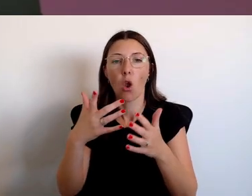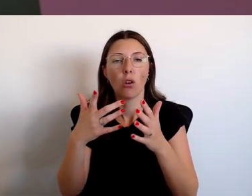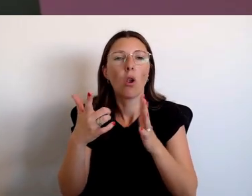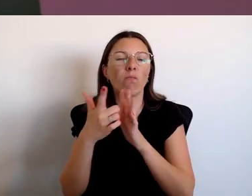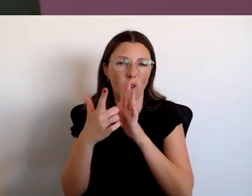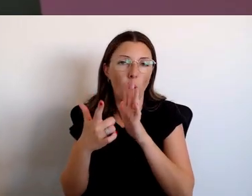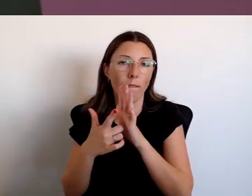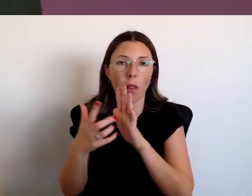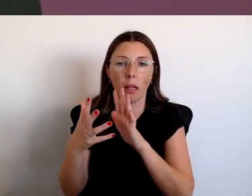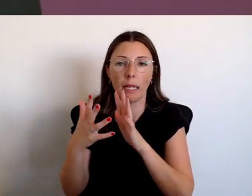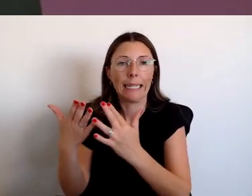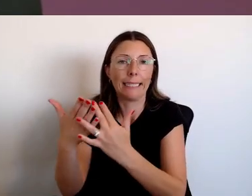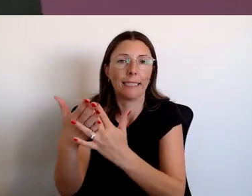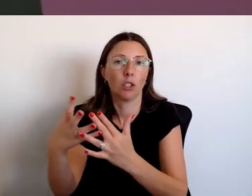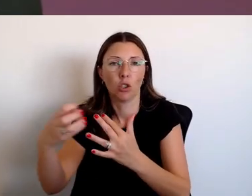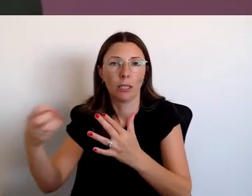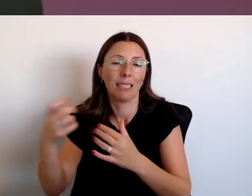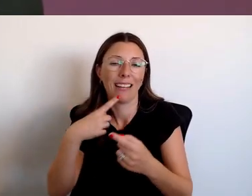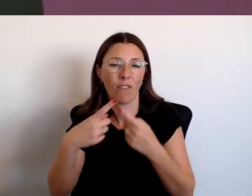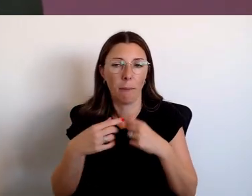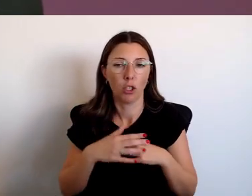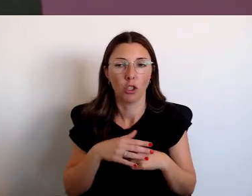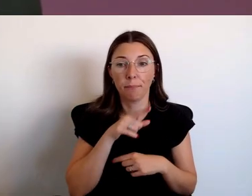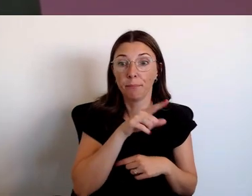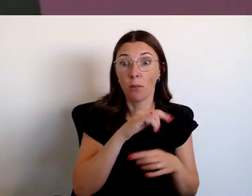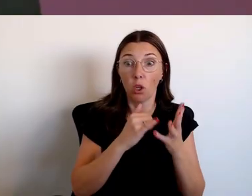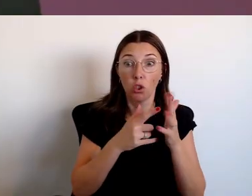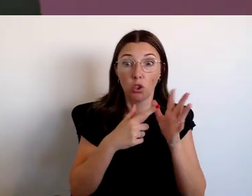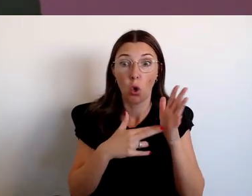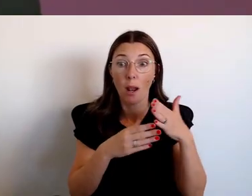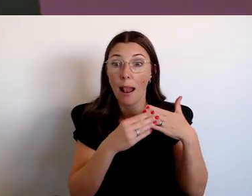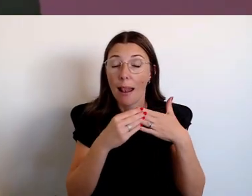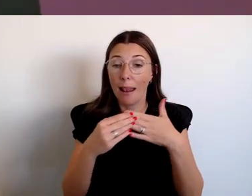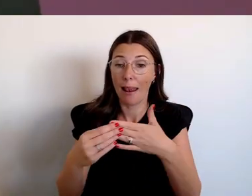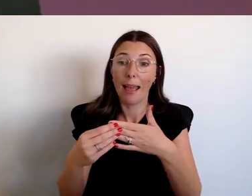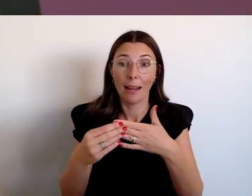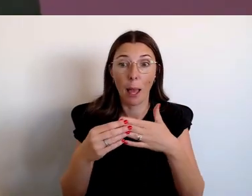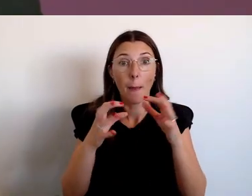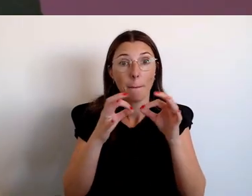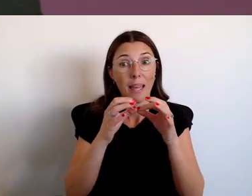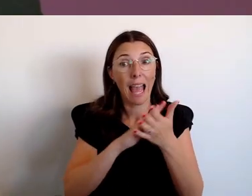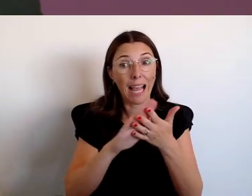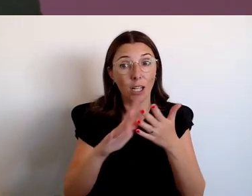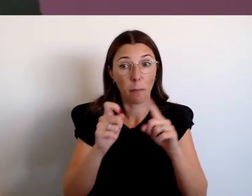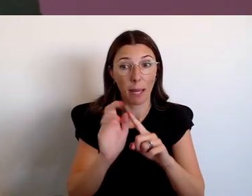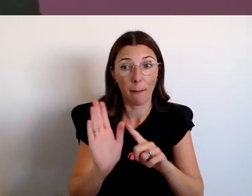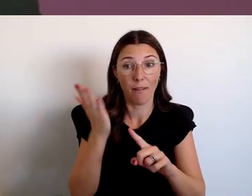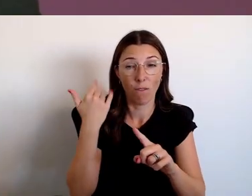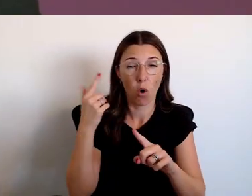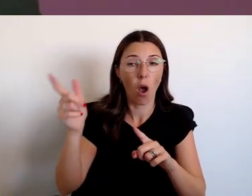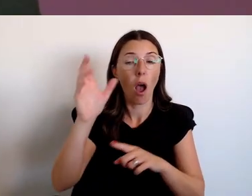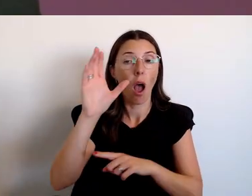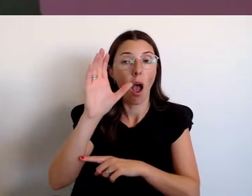Prior to joining IBAC, Sean led the Digital Forensics Service at BHP, was the country Head of Financial